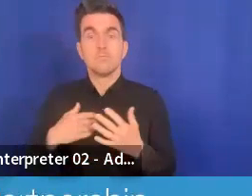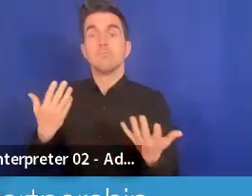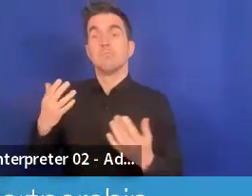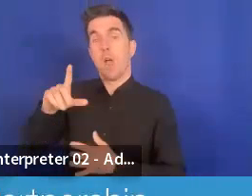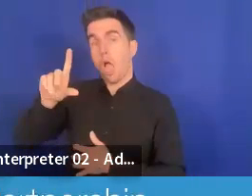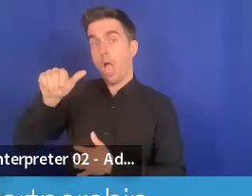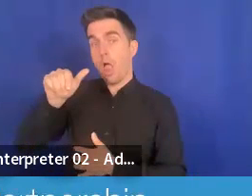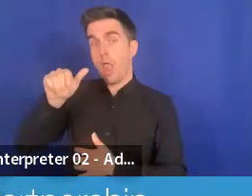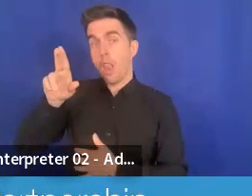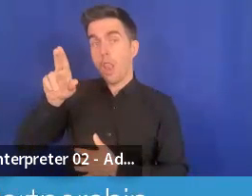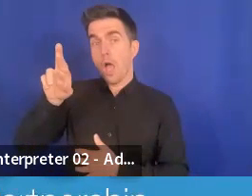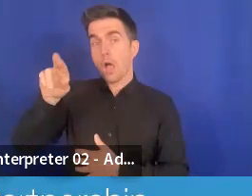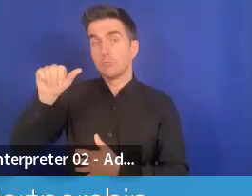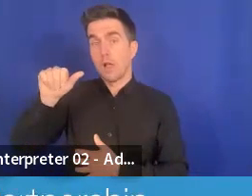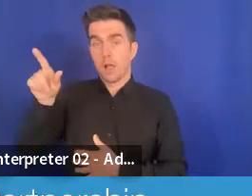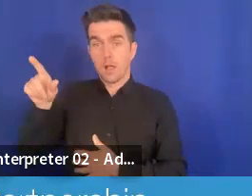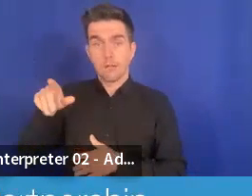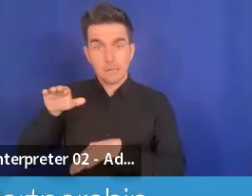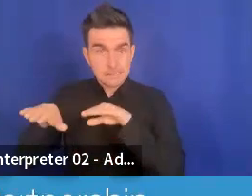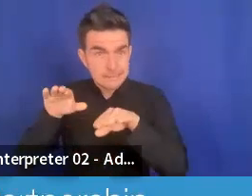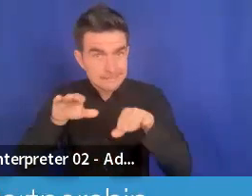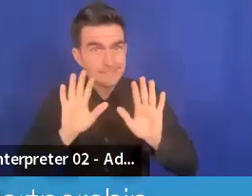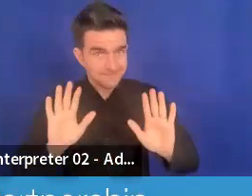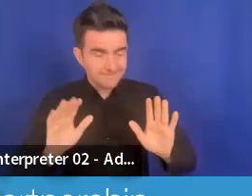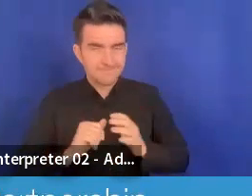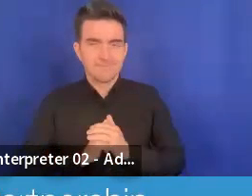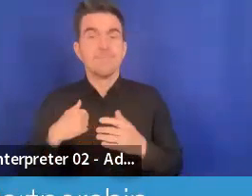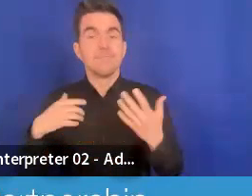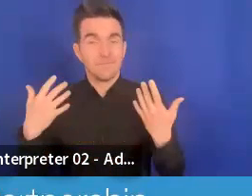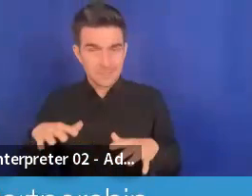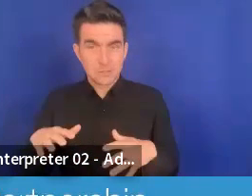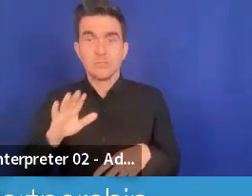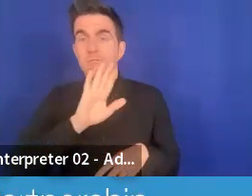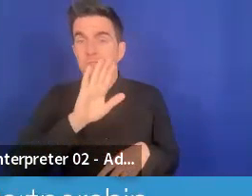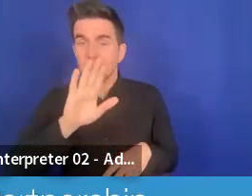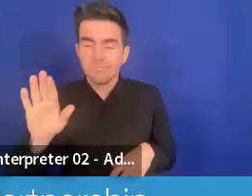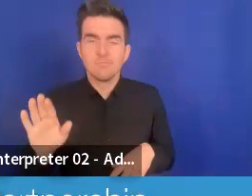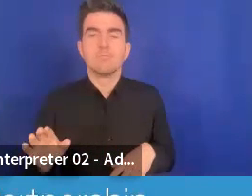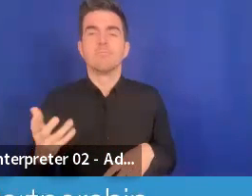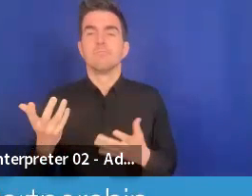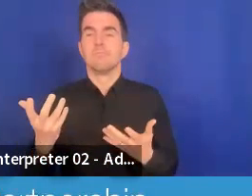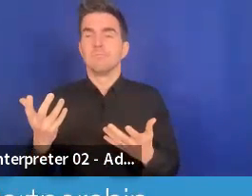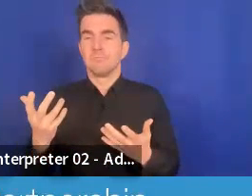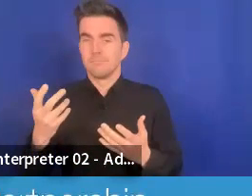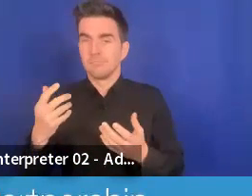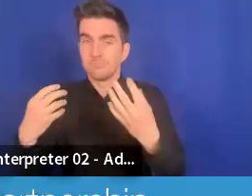Thank you. We will begin to share and continue to share on the website and on the newsflash the links